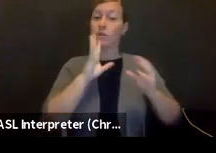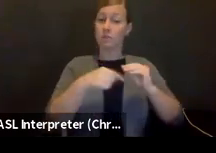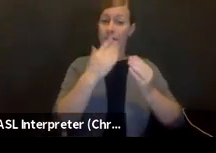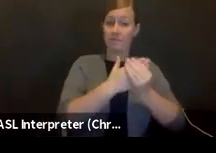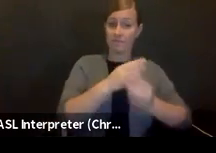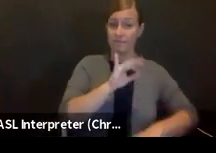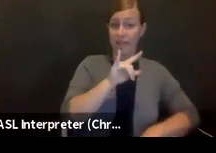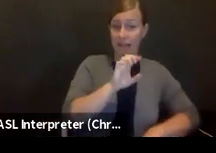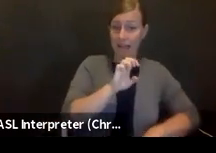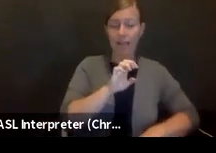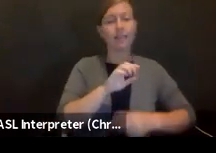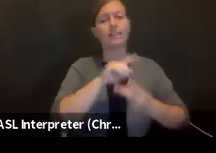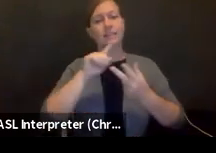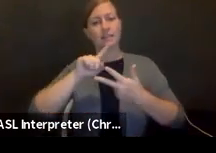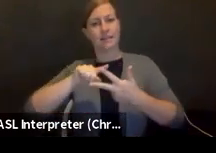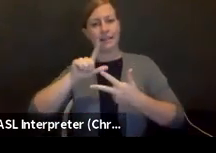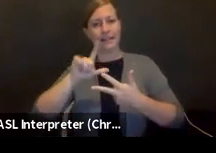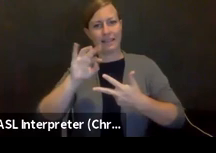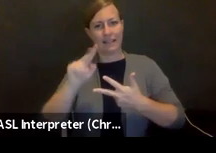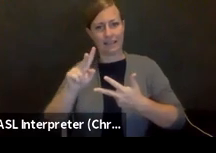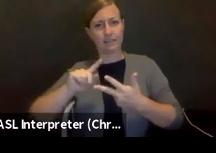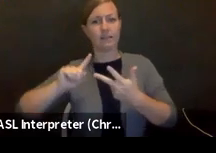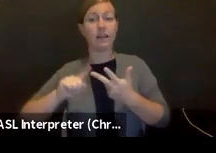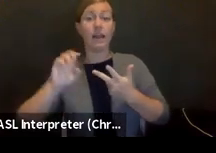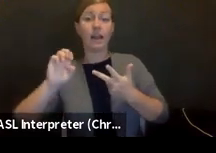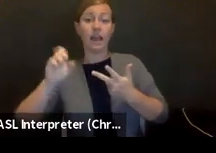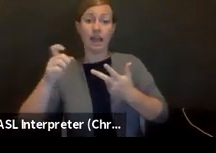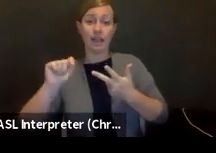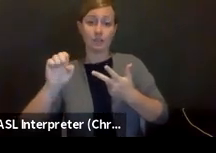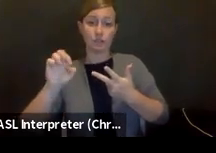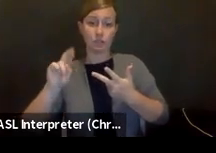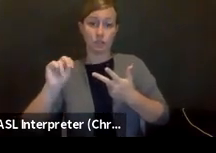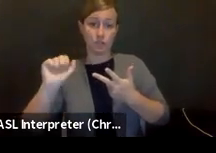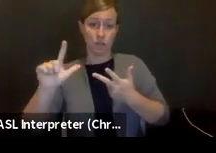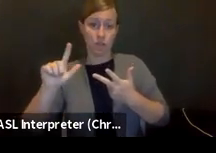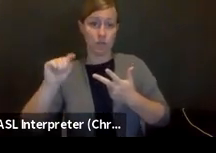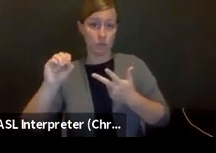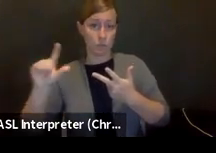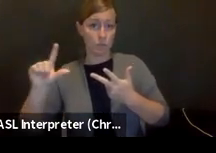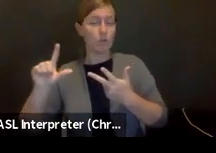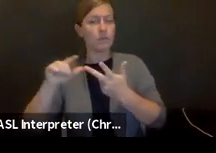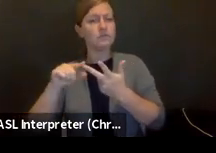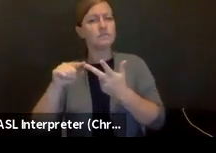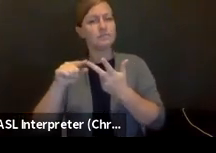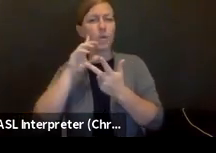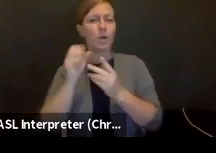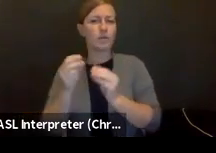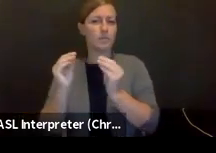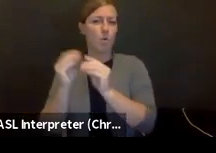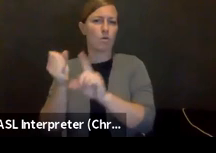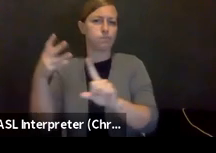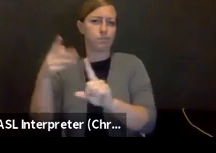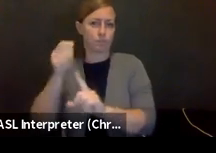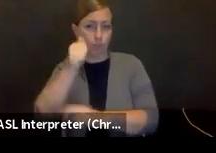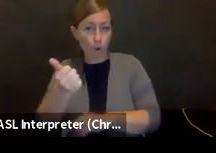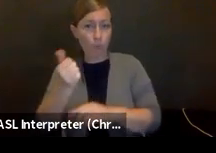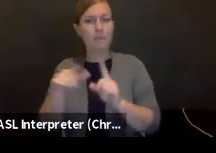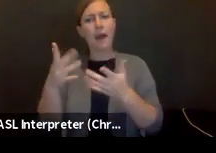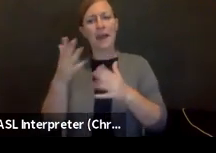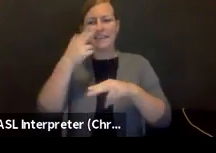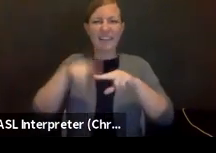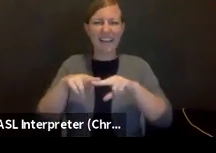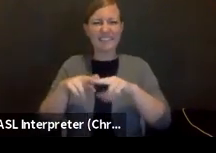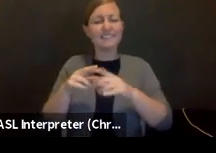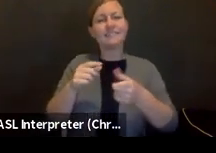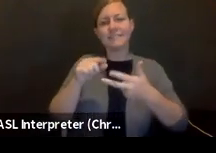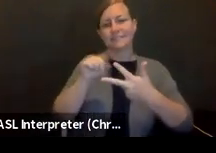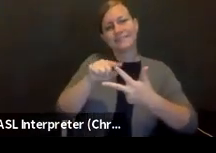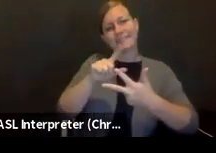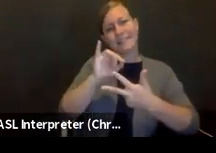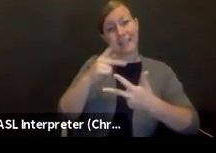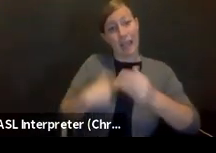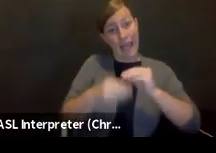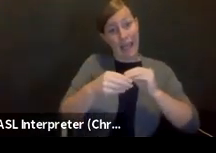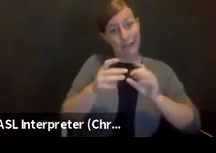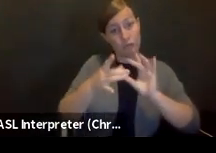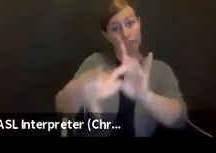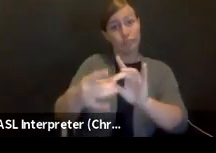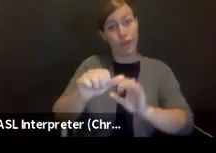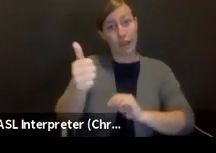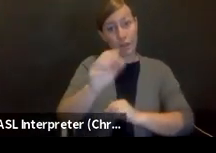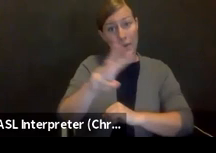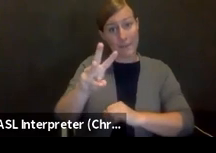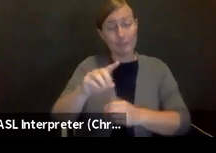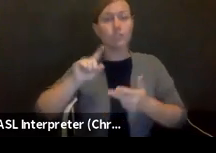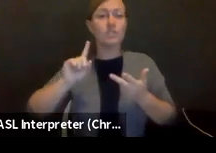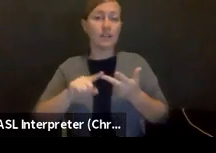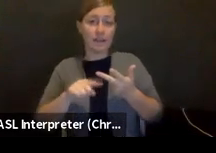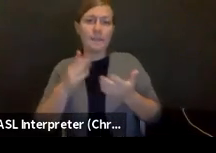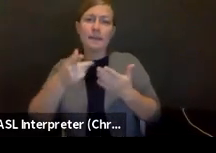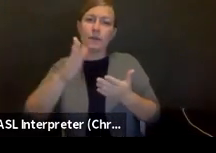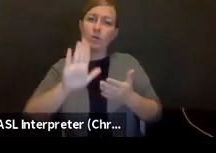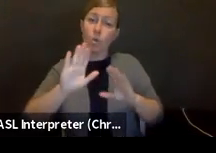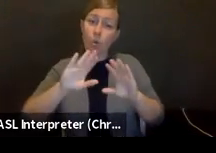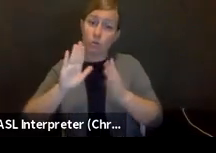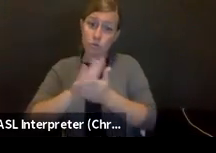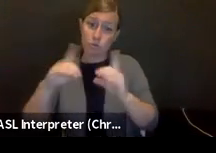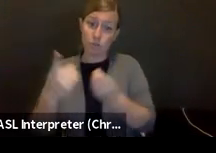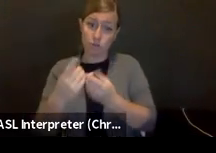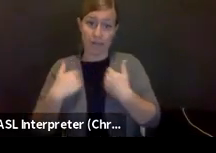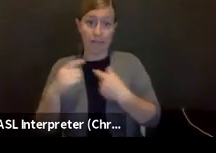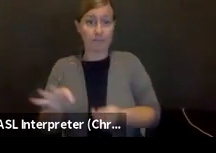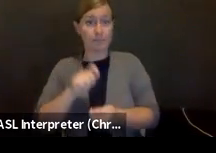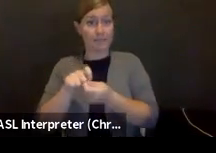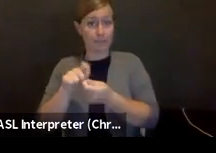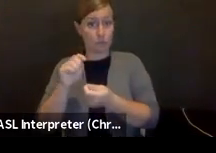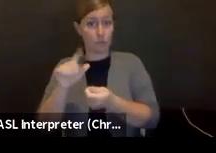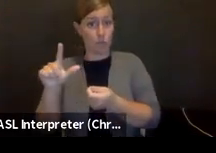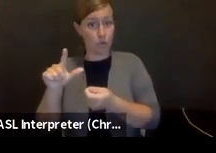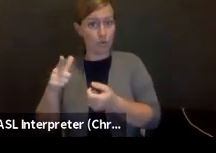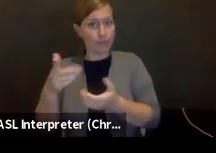ESD 189 - Amy Colburn: External Tool is an option that a lot of folks will get into other resources as well. Tomorrow, but this is kind of a fun, just like we added a link to another web page. If you have other tools that your district is encouraging you to use. You can use this feature.